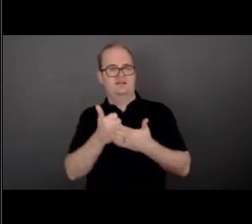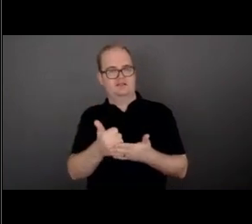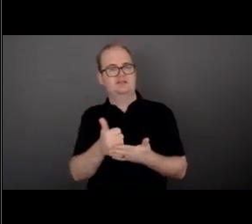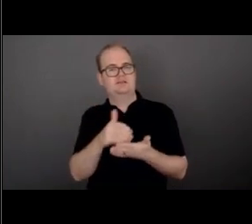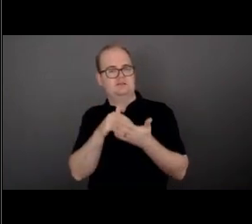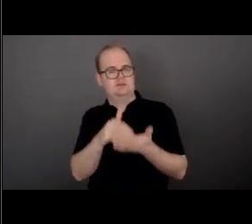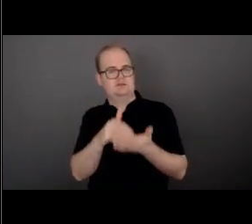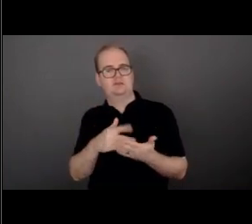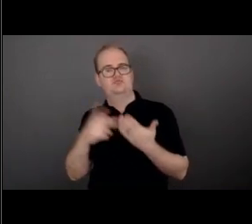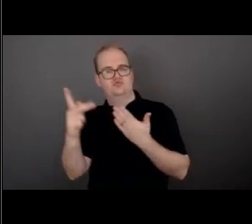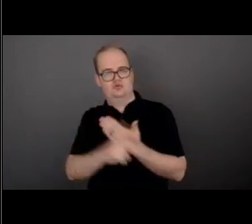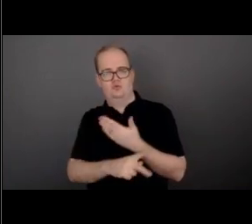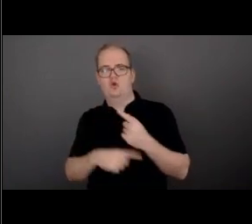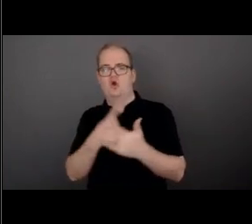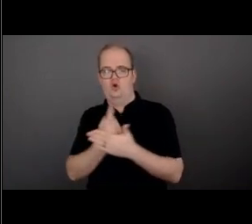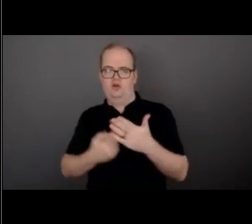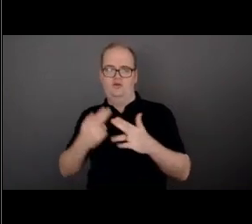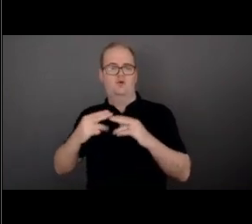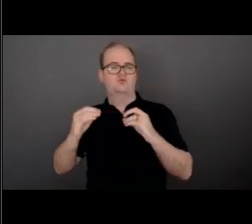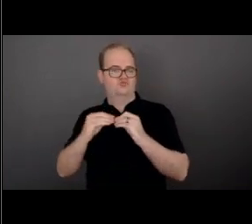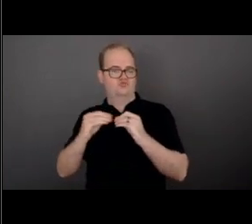Magistrates Court on Mondays and Fridays.